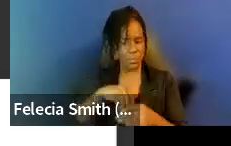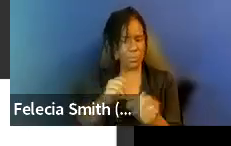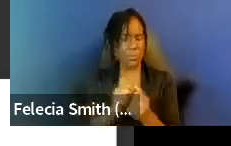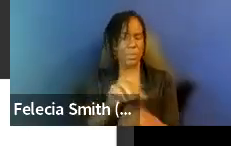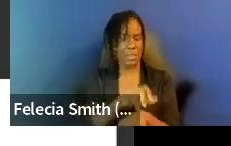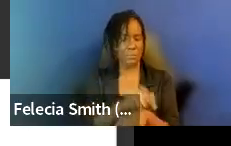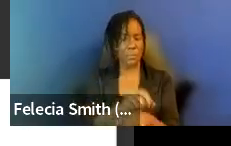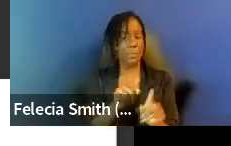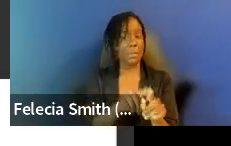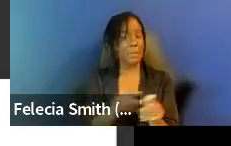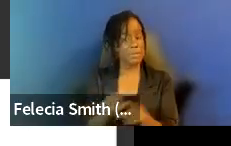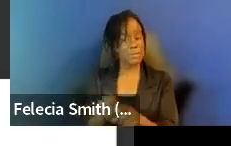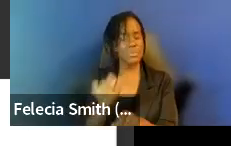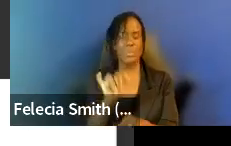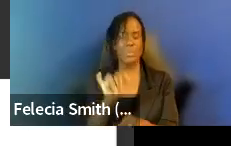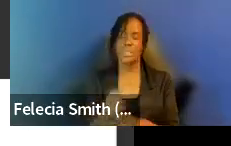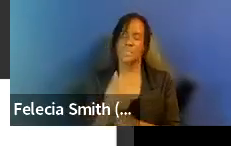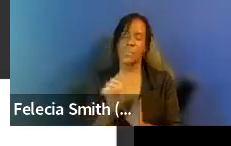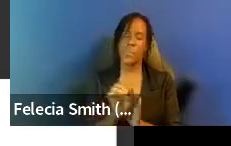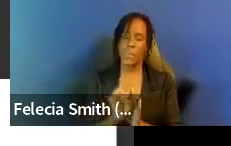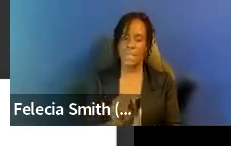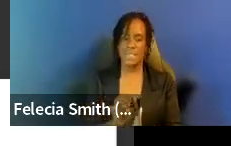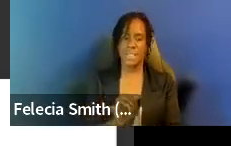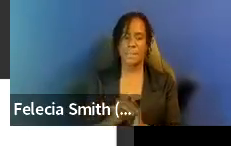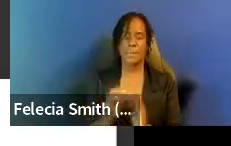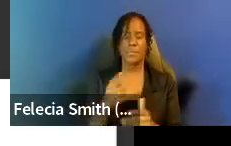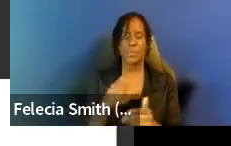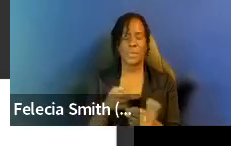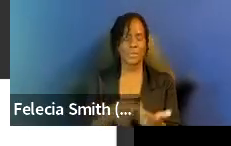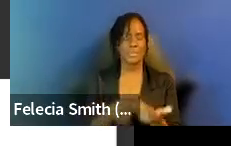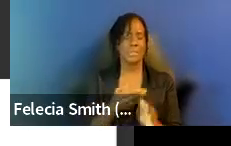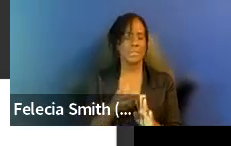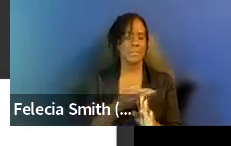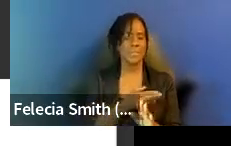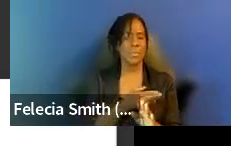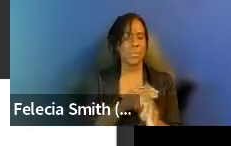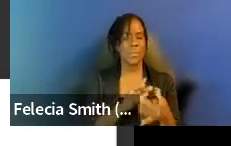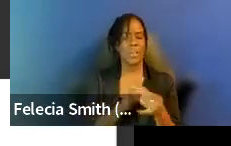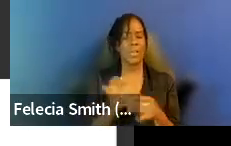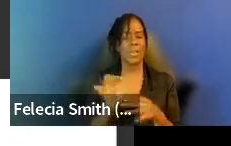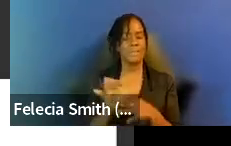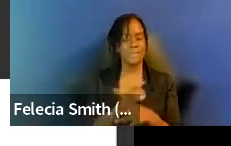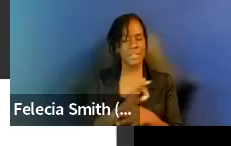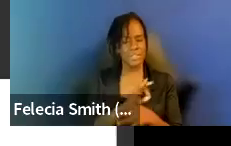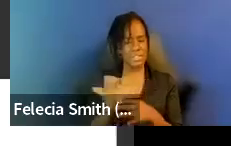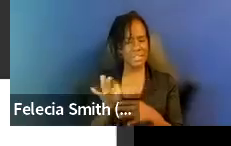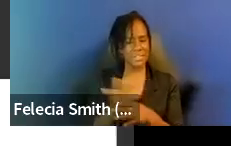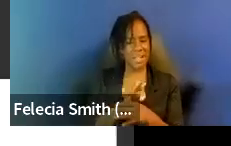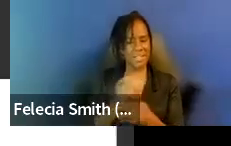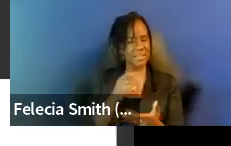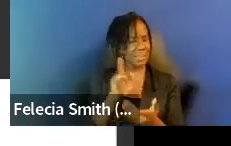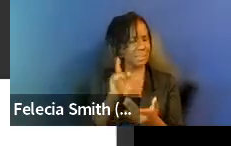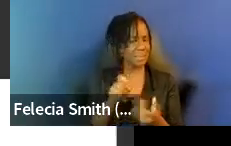systems were designed for one patient and one clinician and not attentive to the fact that there might be three or four or